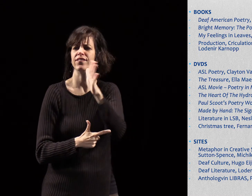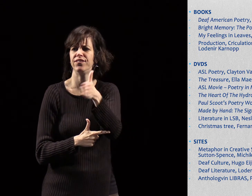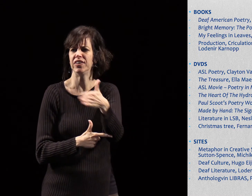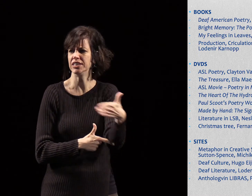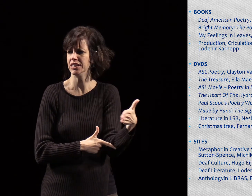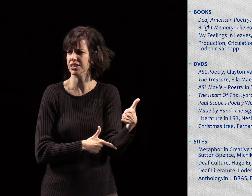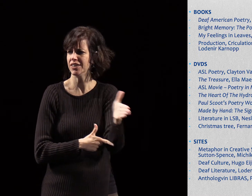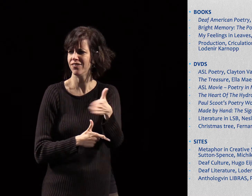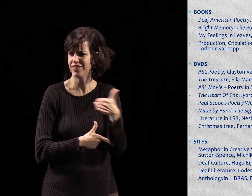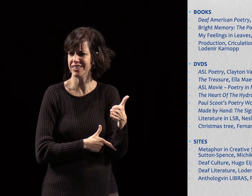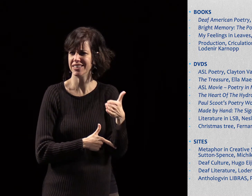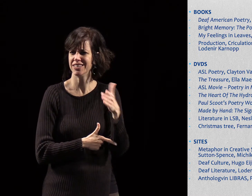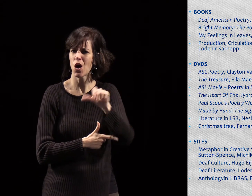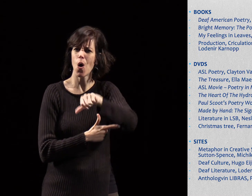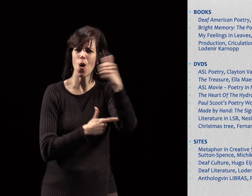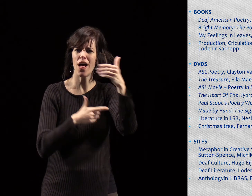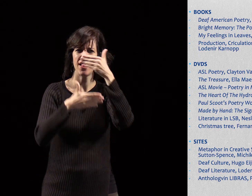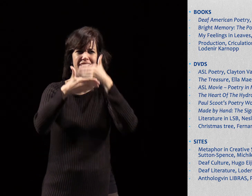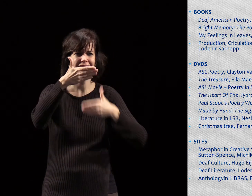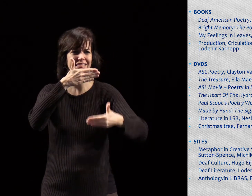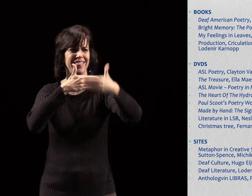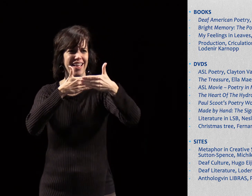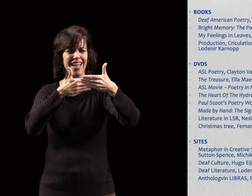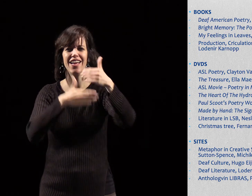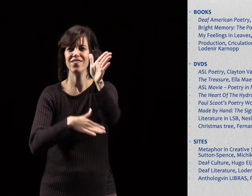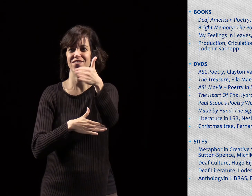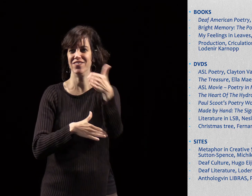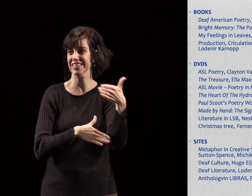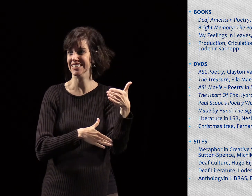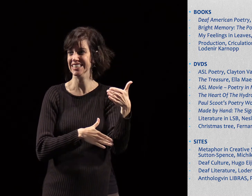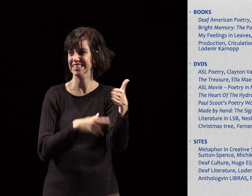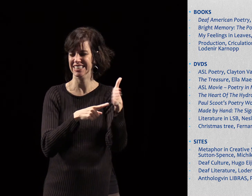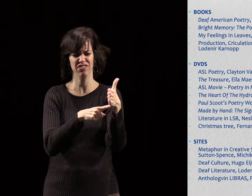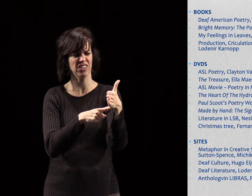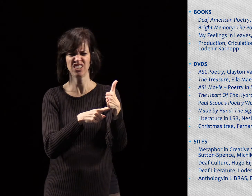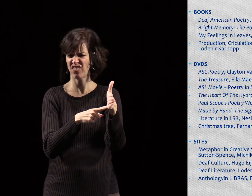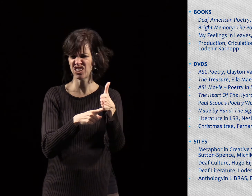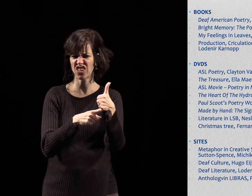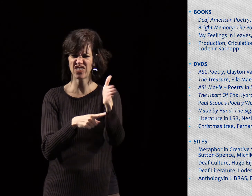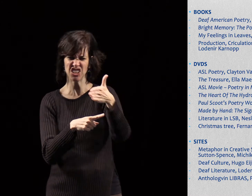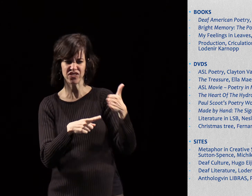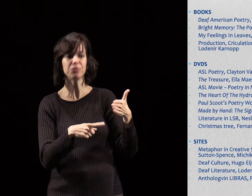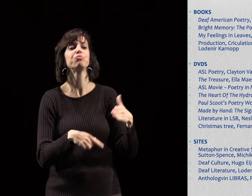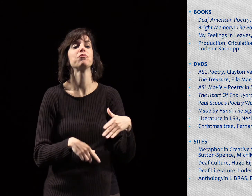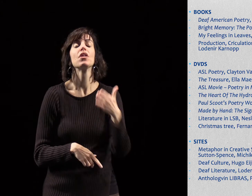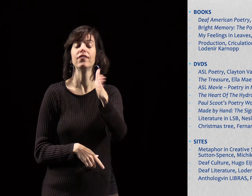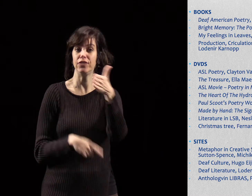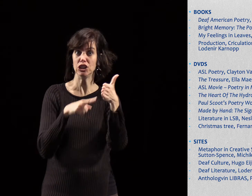And there is another example with a fish. Is that the sign for fish? Yes, fish. OK.